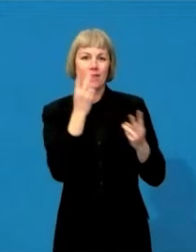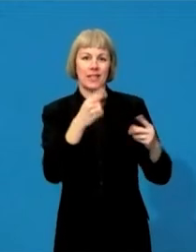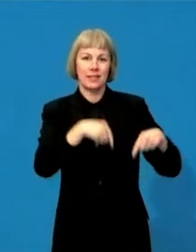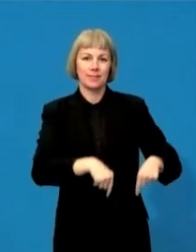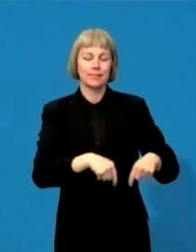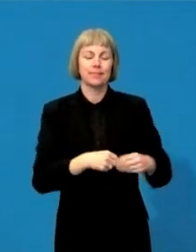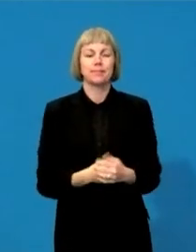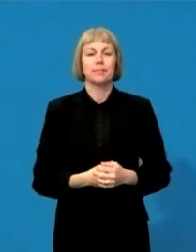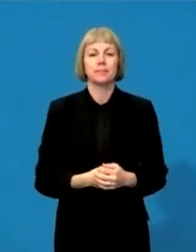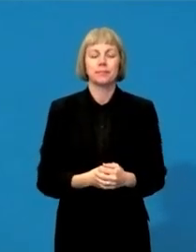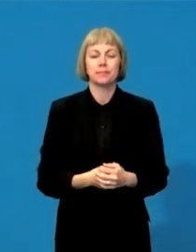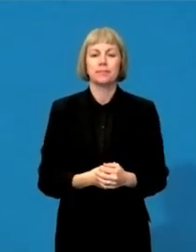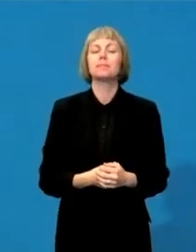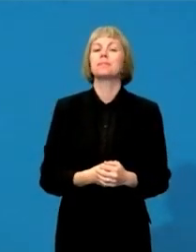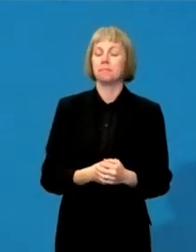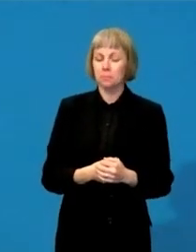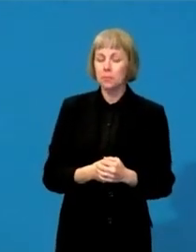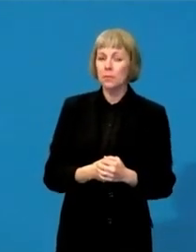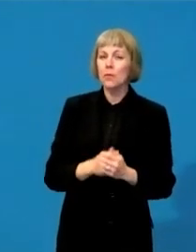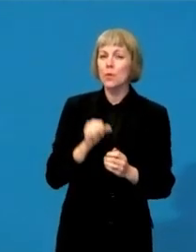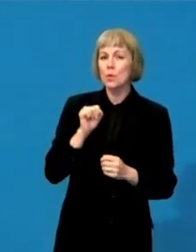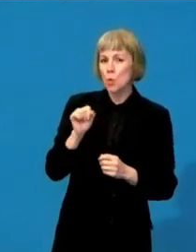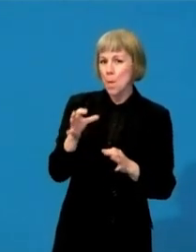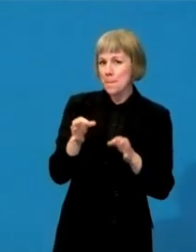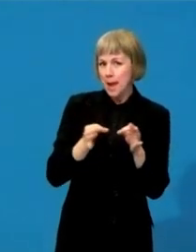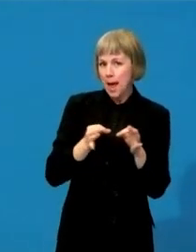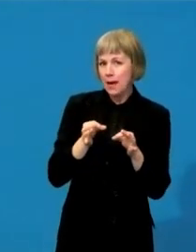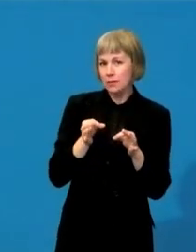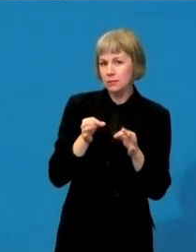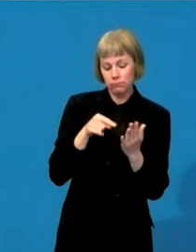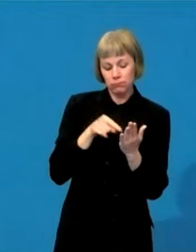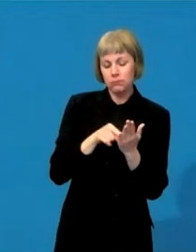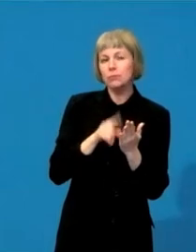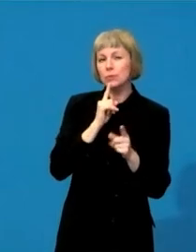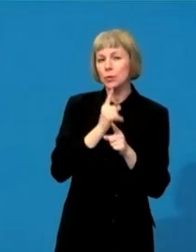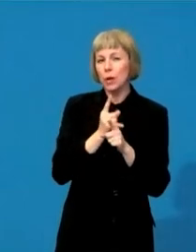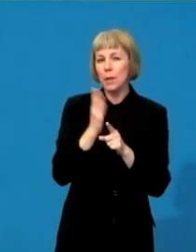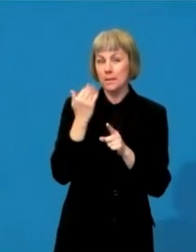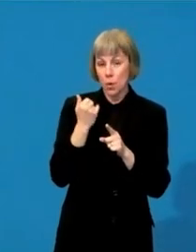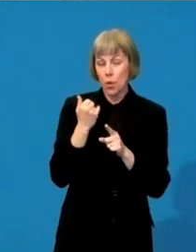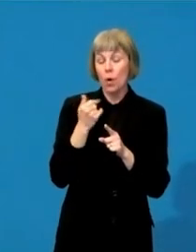Can I ask about the plan that you were talking about. Did you understand the plan when you were given it?